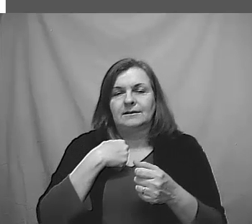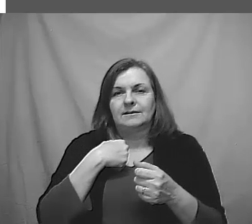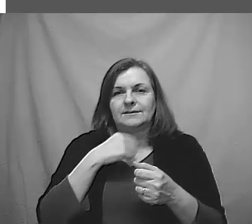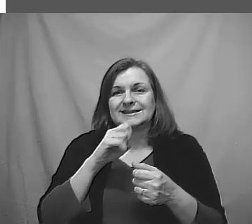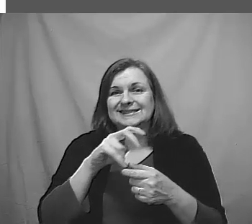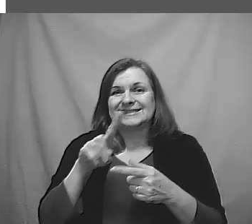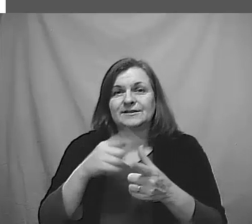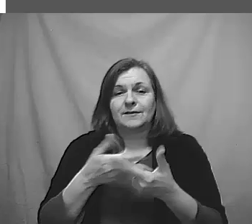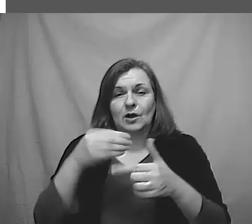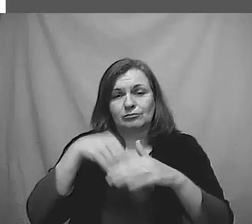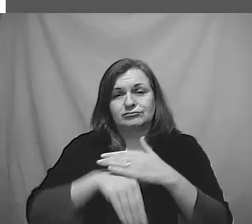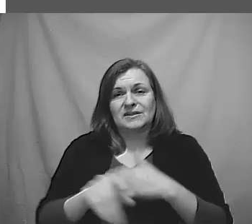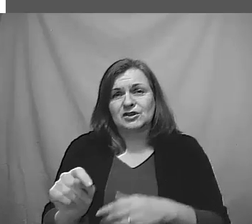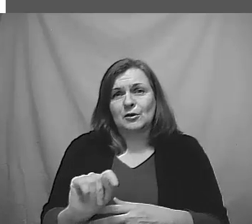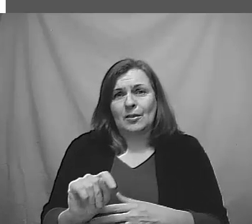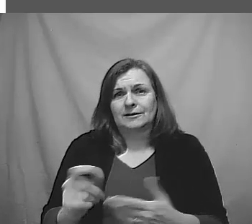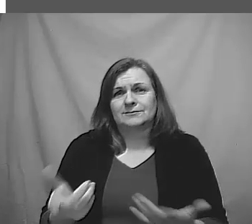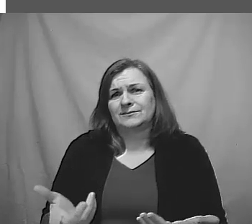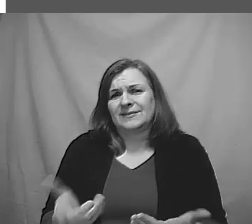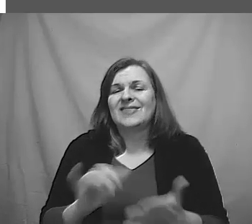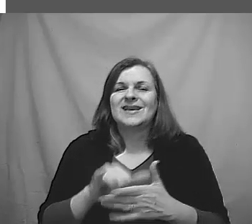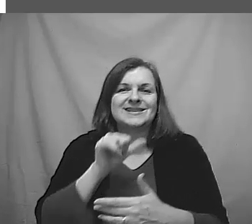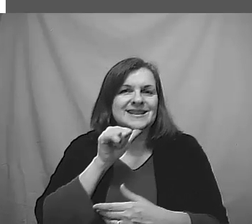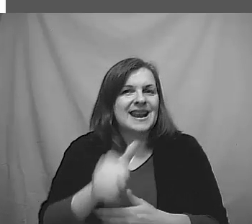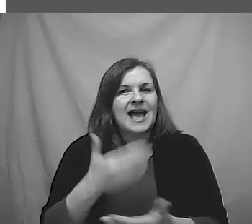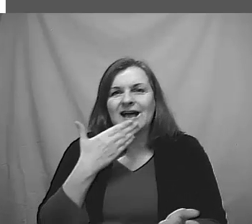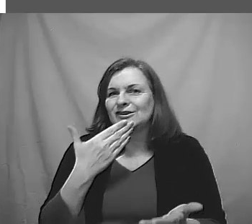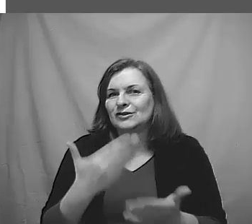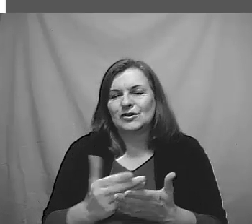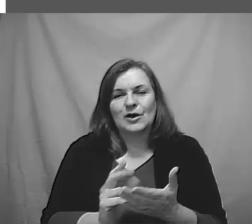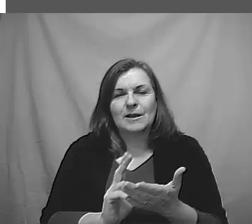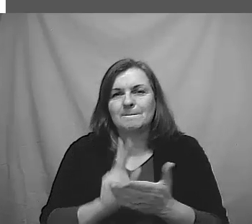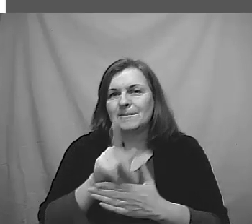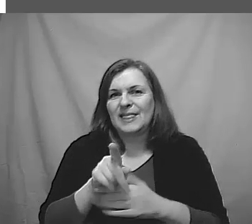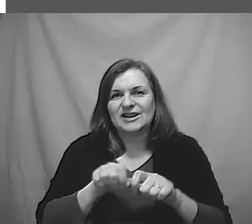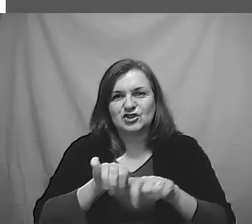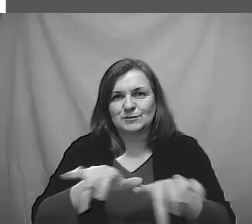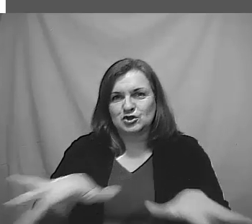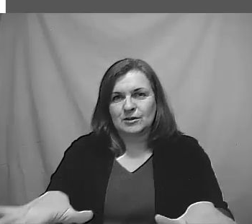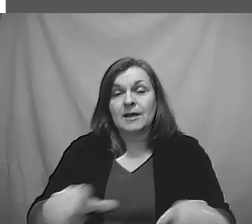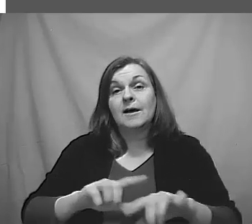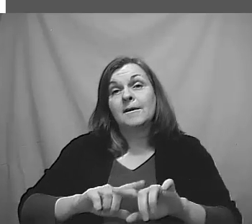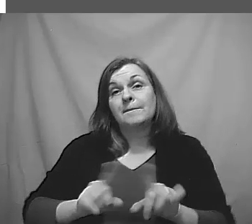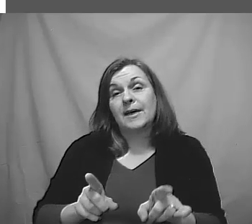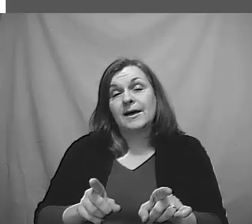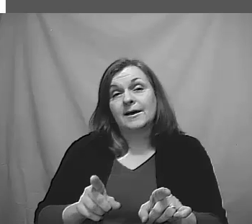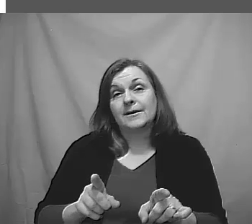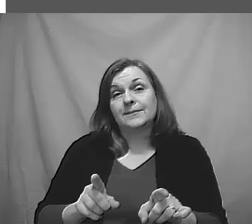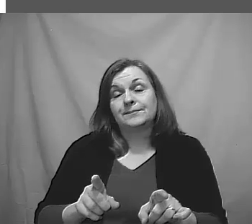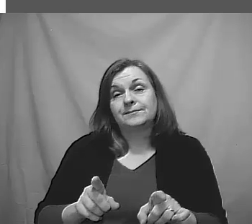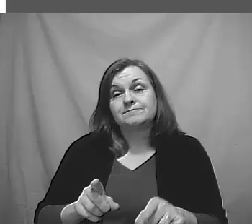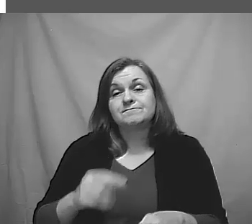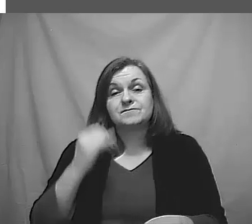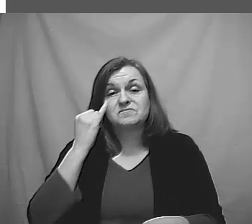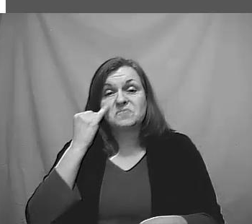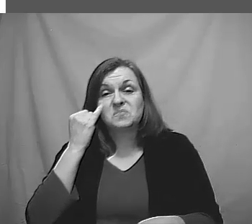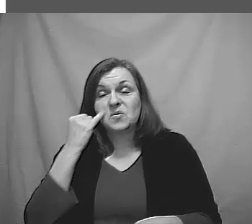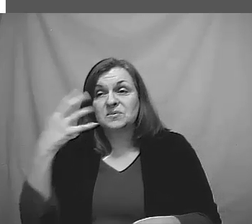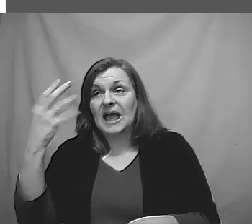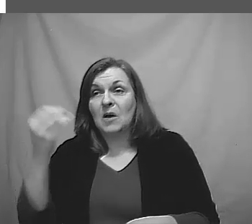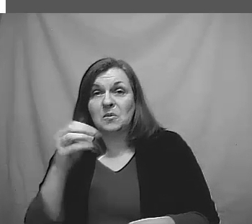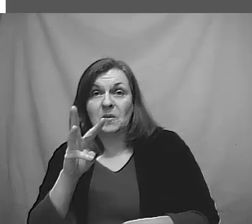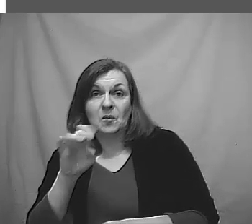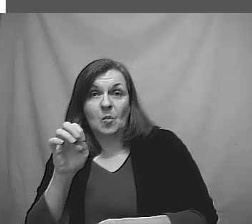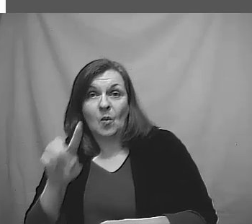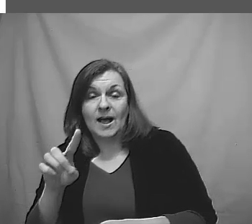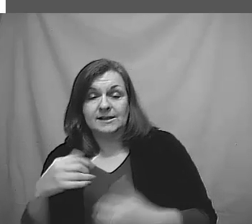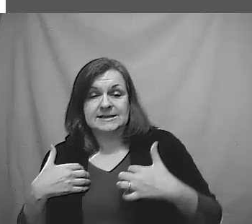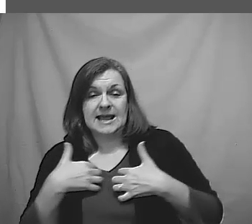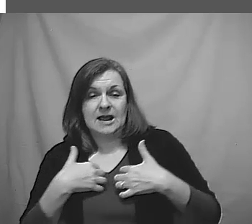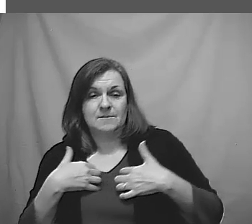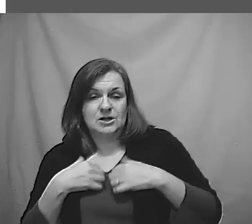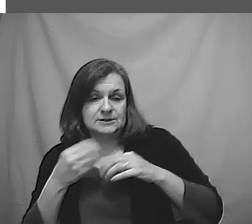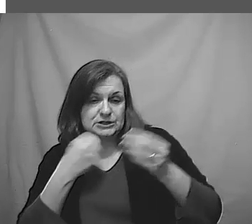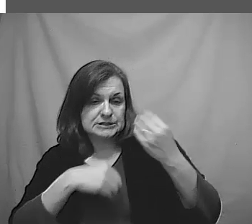they end up in the sewage system this is not good plant dispersal!! but for animals in the wild they're very very good sources of